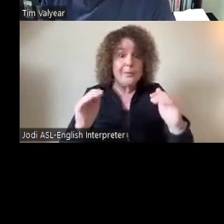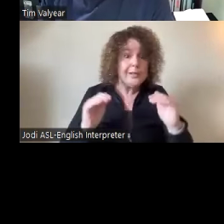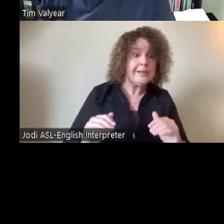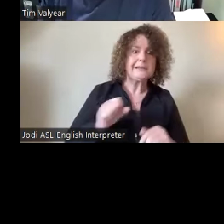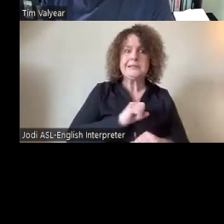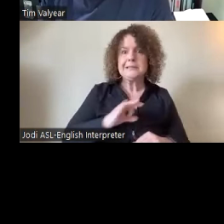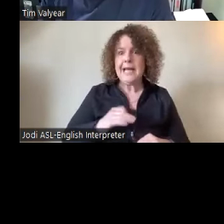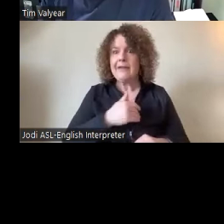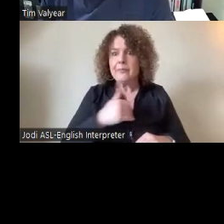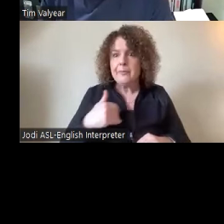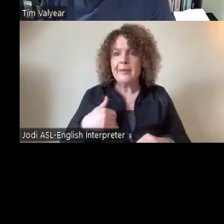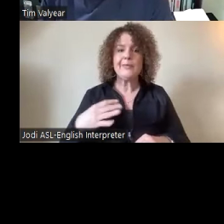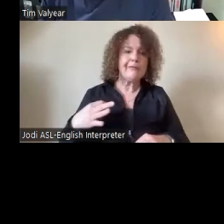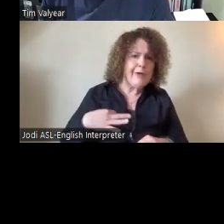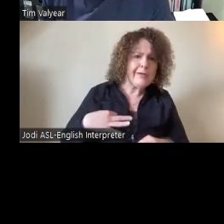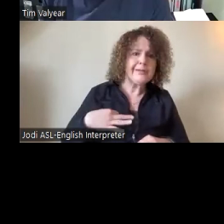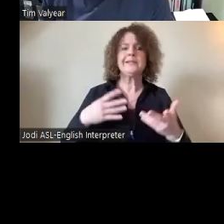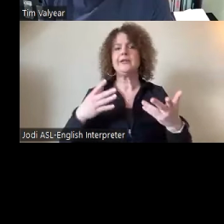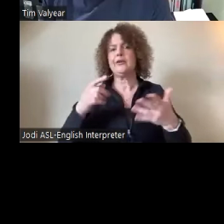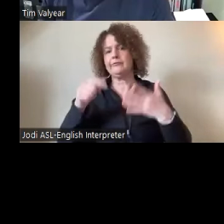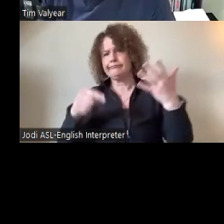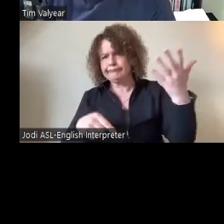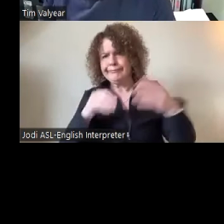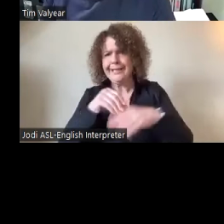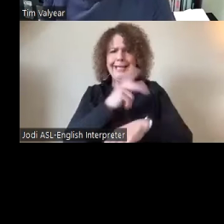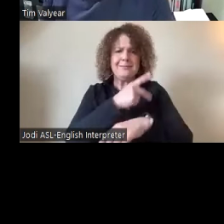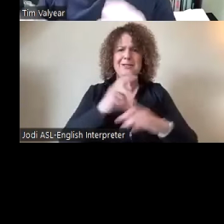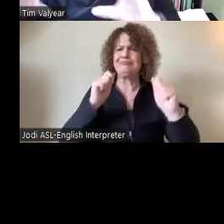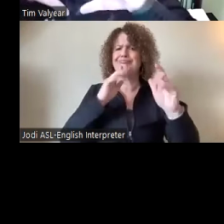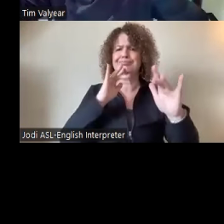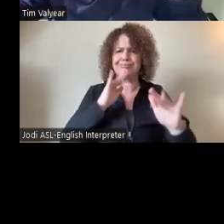for testing. Who is eligible is patient health care workers